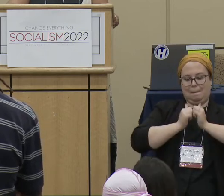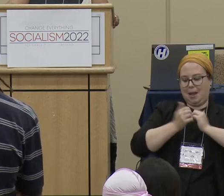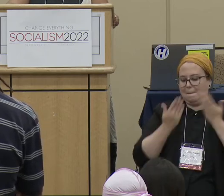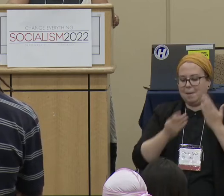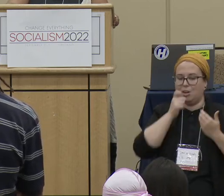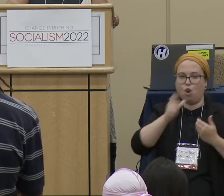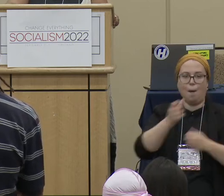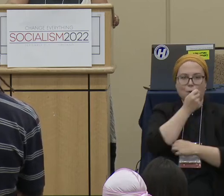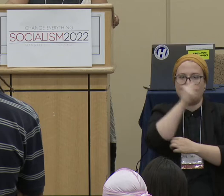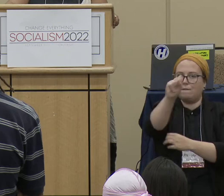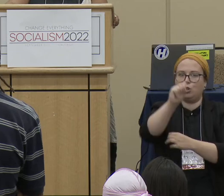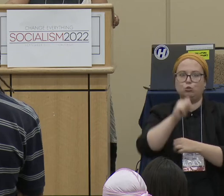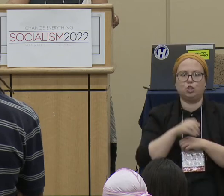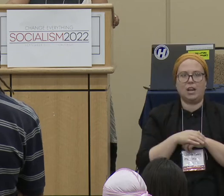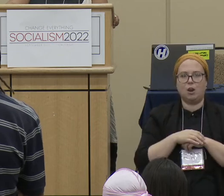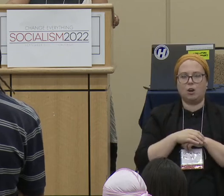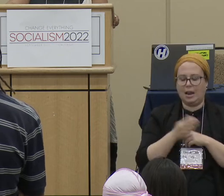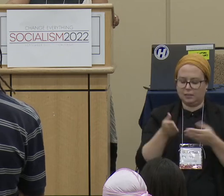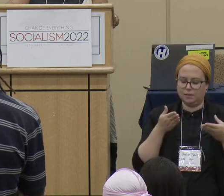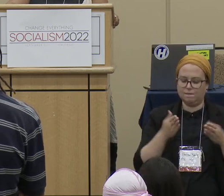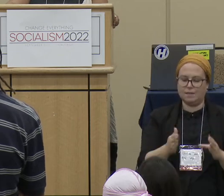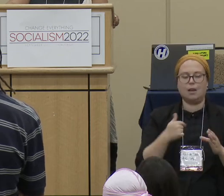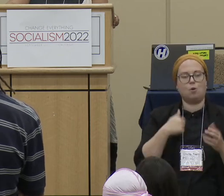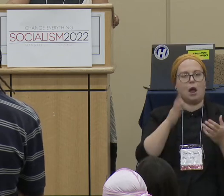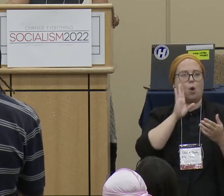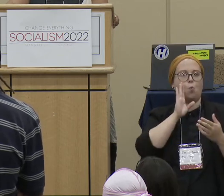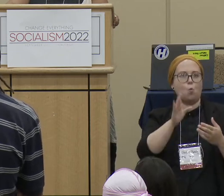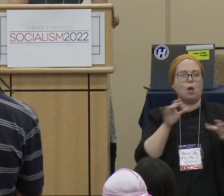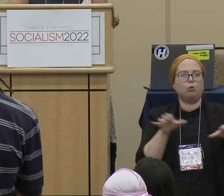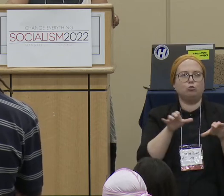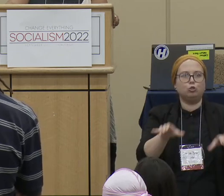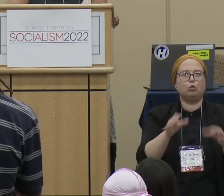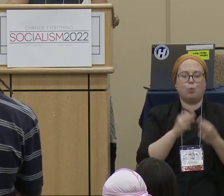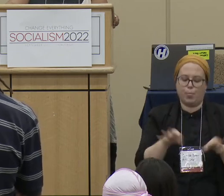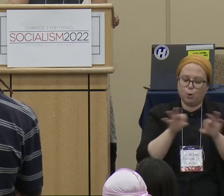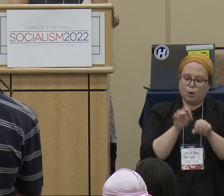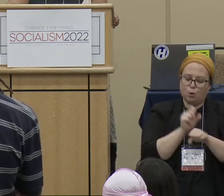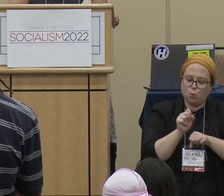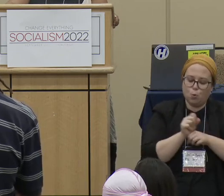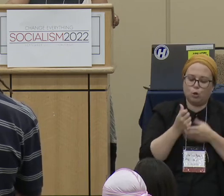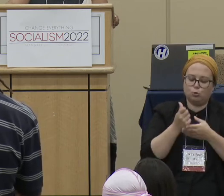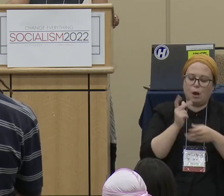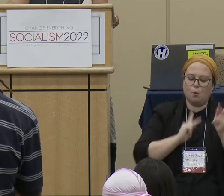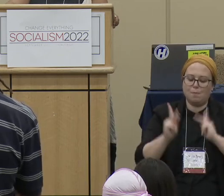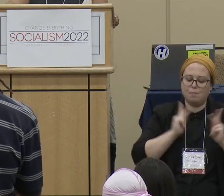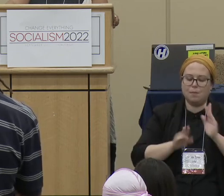behave, I'm always interested in using the issue- based campaign that may not be revolutionary as a vehicle by